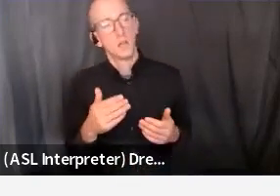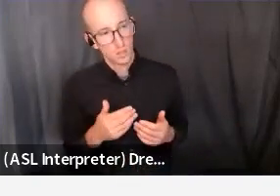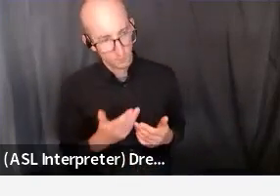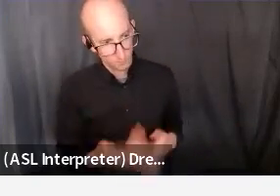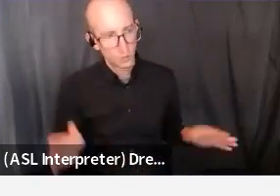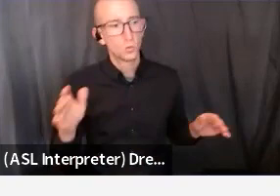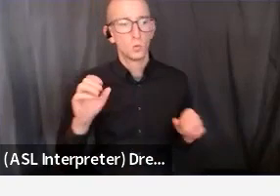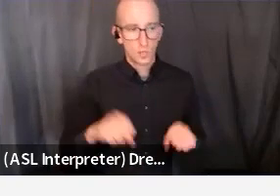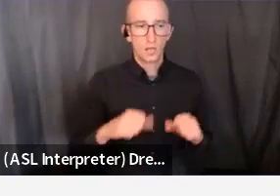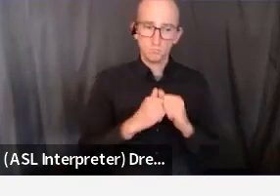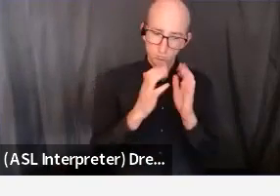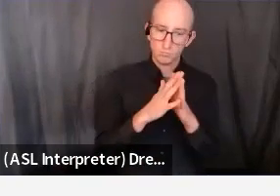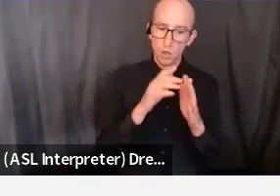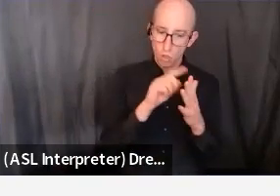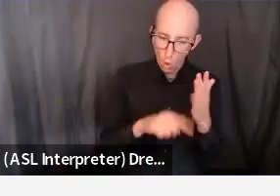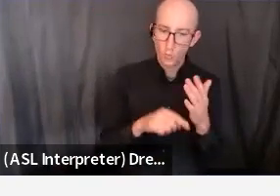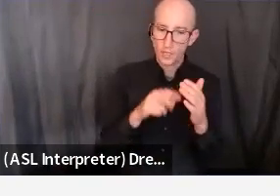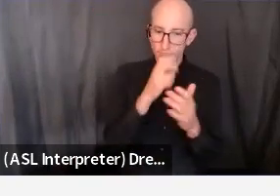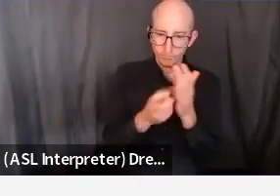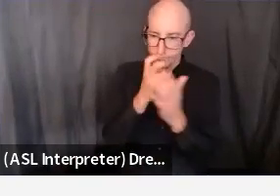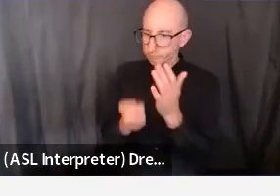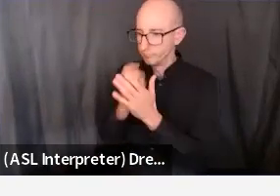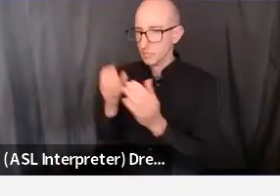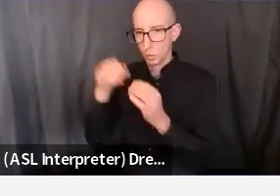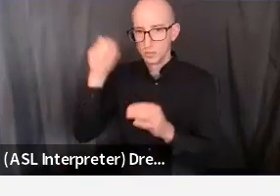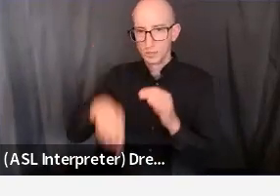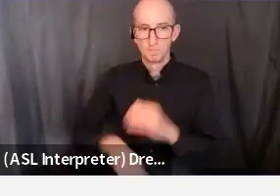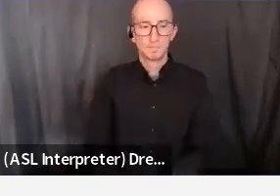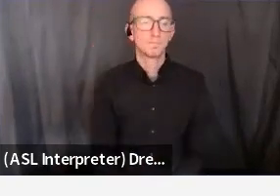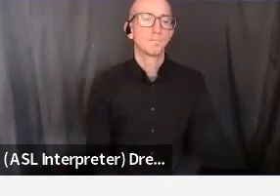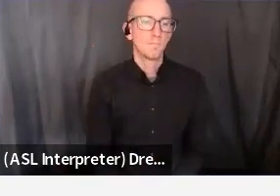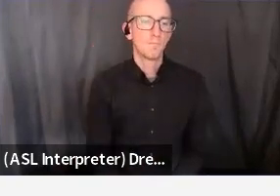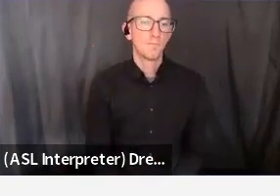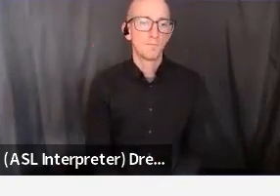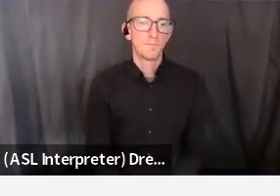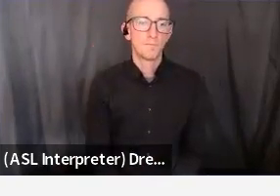our NOFO is the notice of funding opportunity. And that's the document that will have a lot of